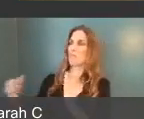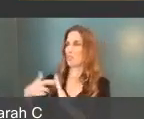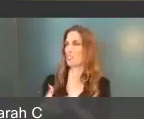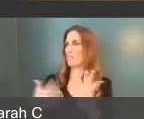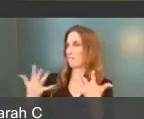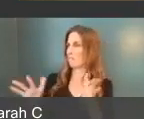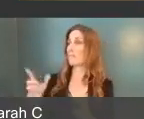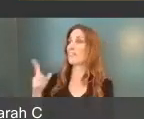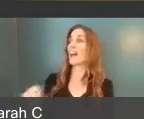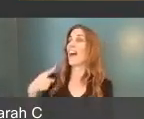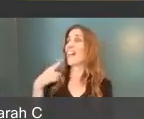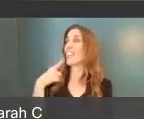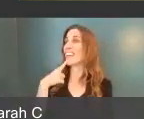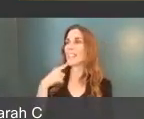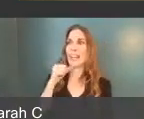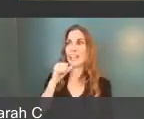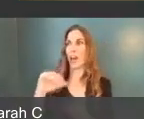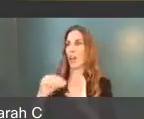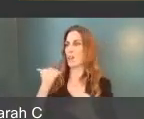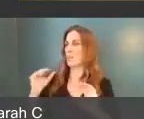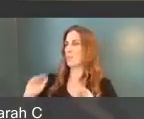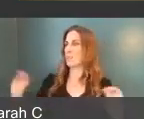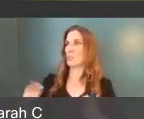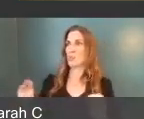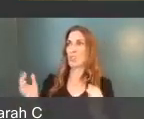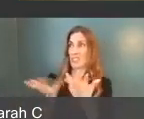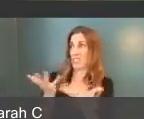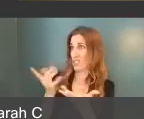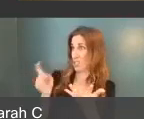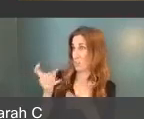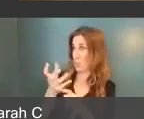not get an email acknowledgement. Do you, are you supposed to get, as soon as you fill it out,